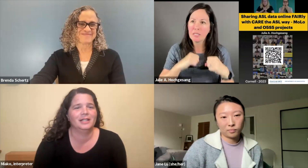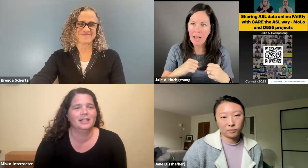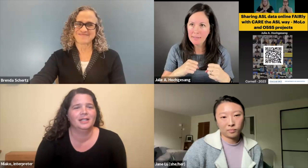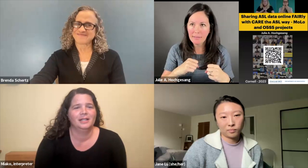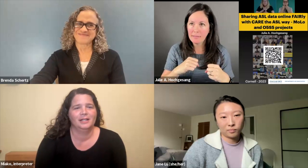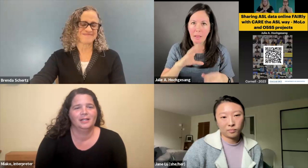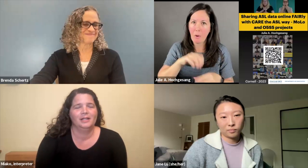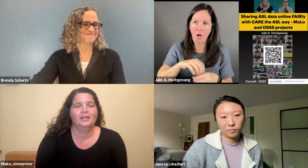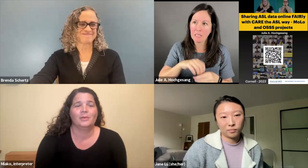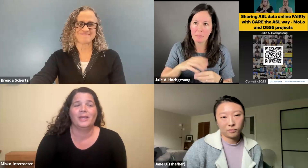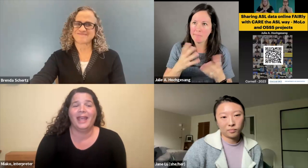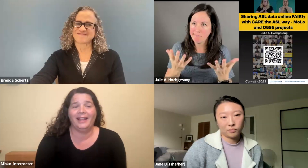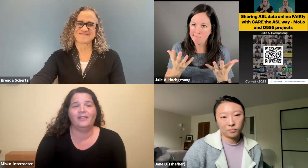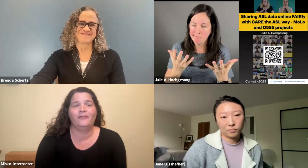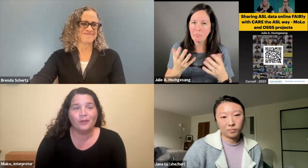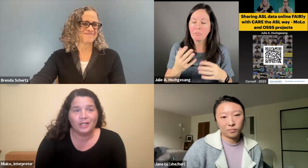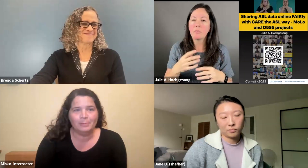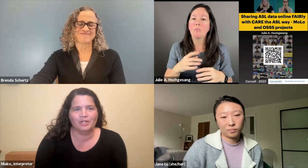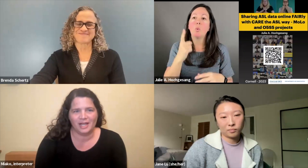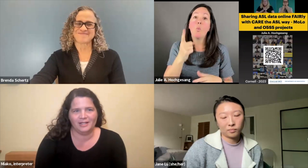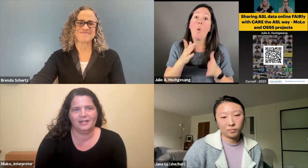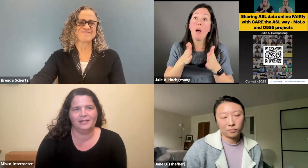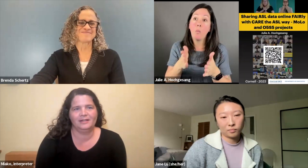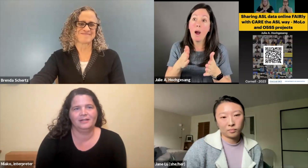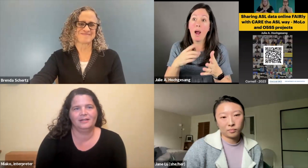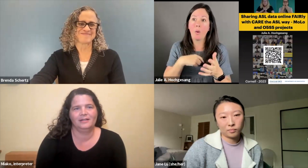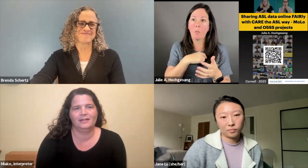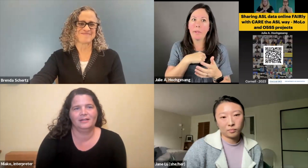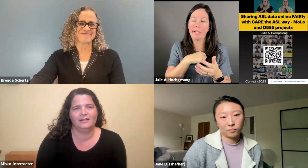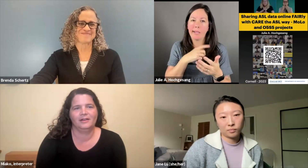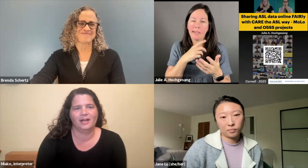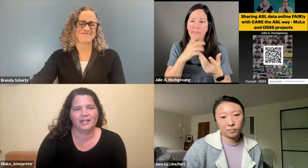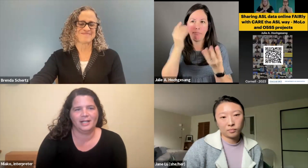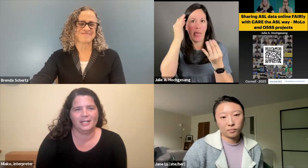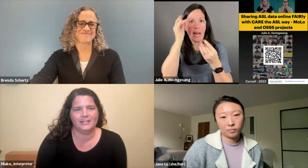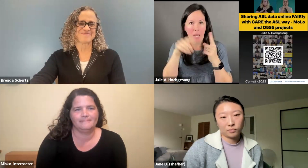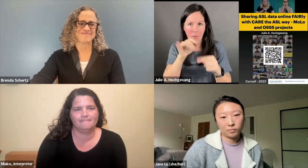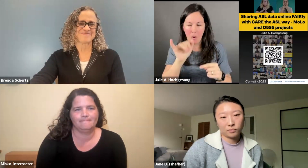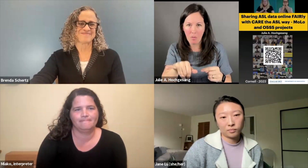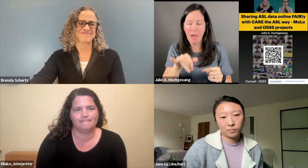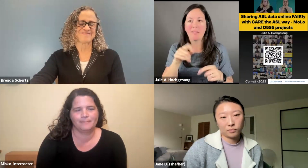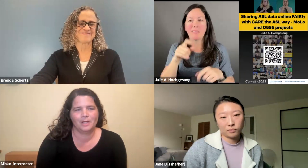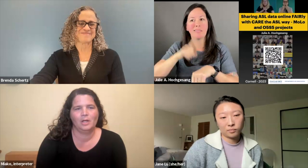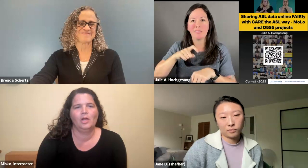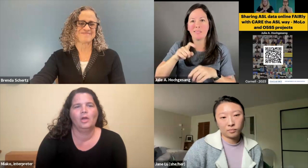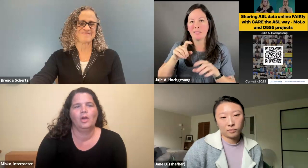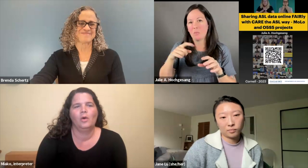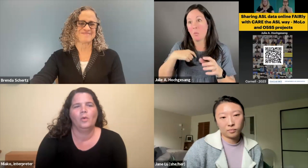screen so we can't fully protect their identity